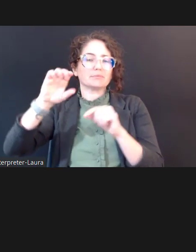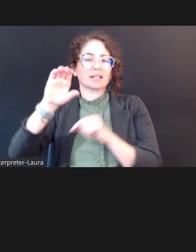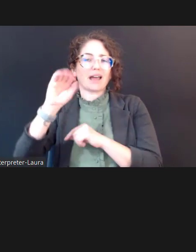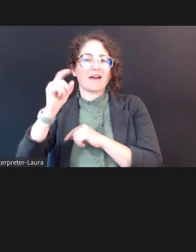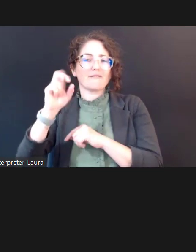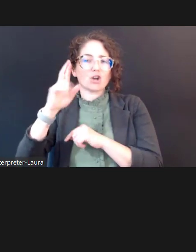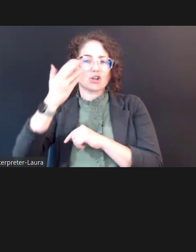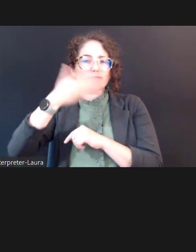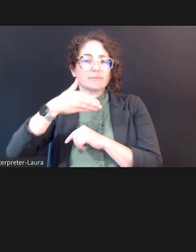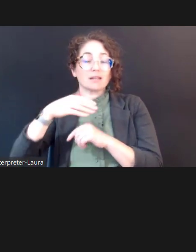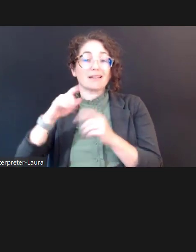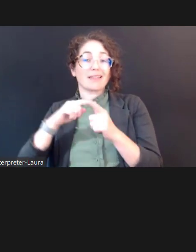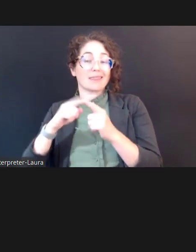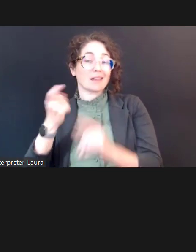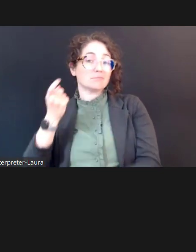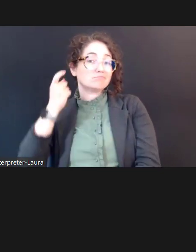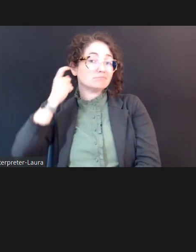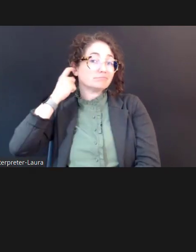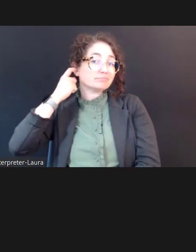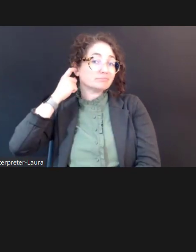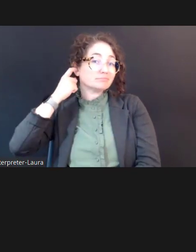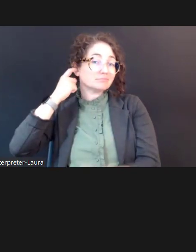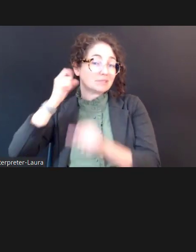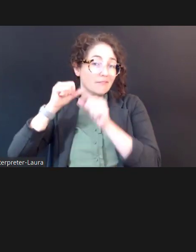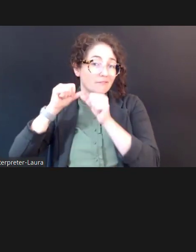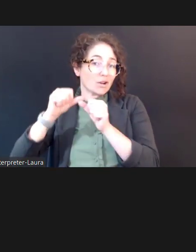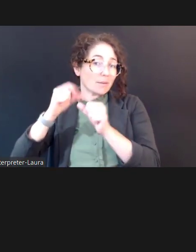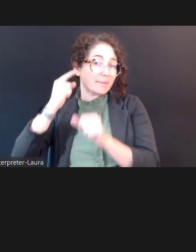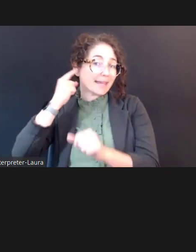placed firmly into the ear canal.